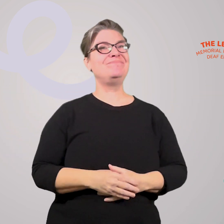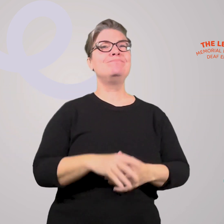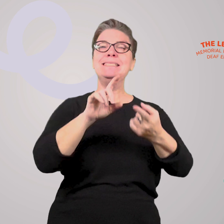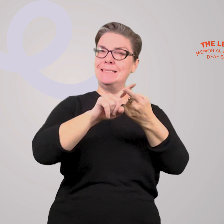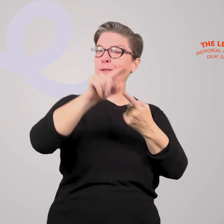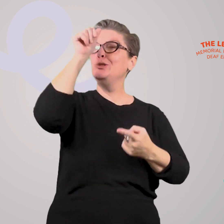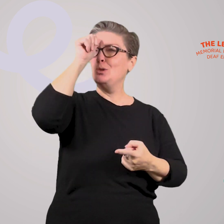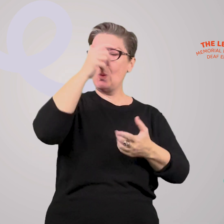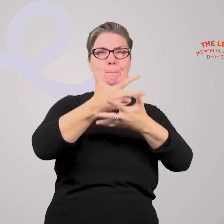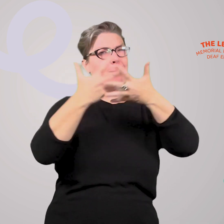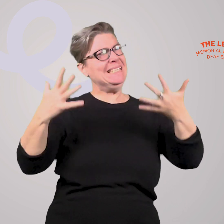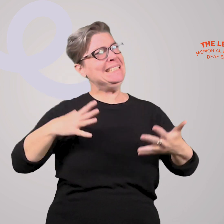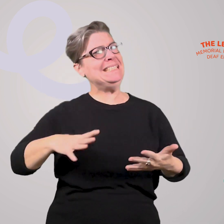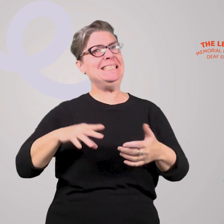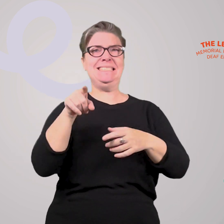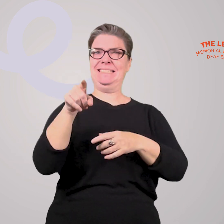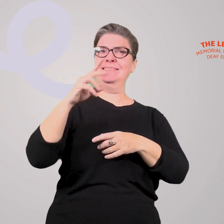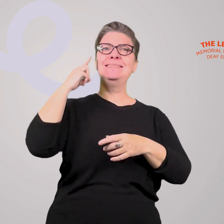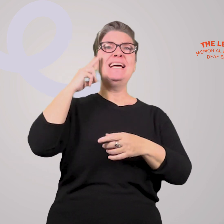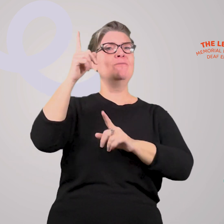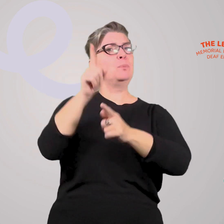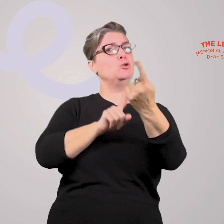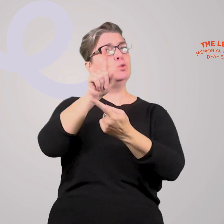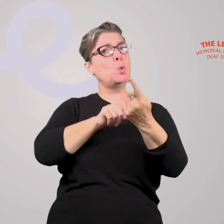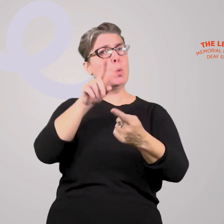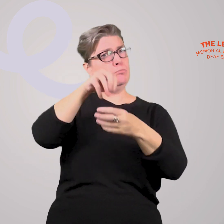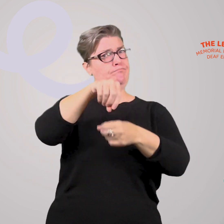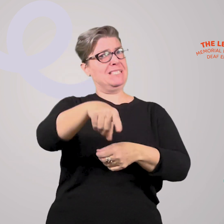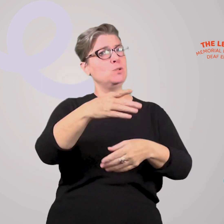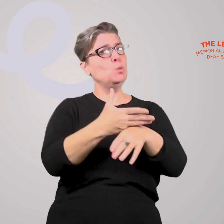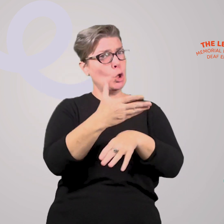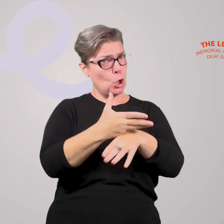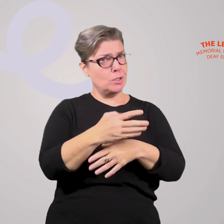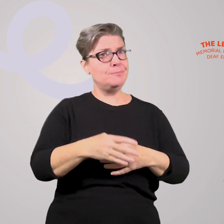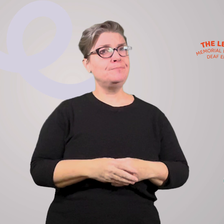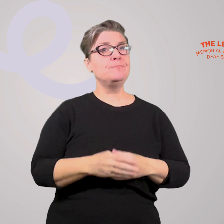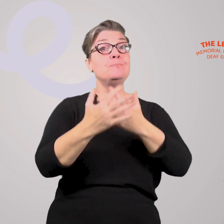Despite these efforts, they still felt the strong need for Deaf mentorship in their work with families.